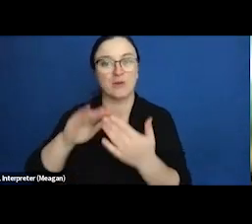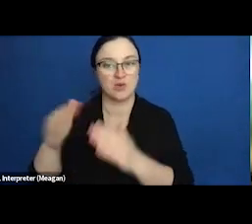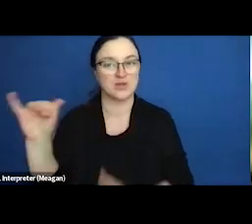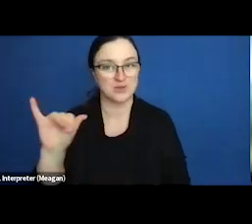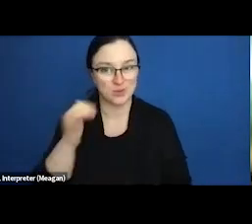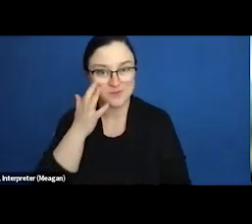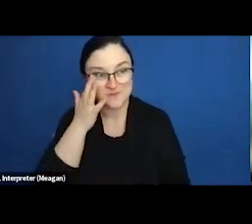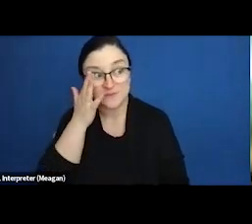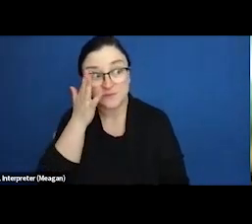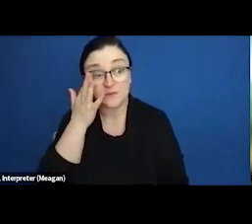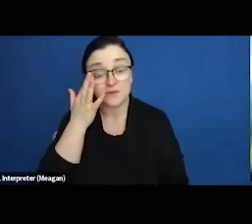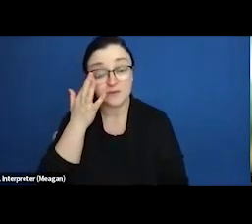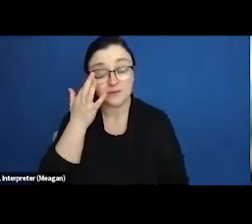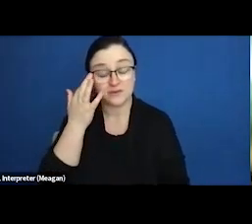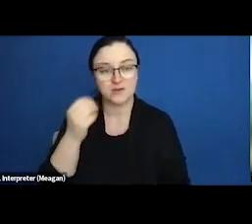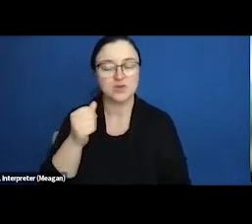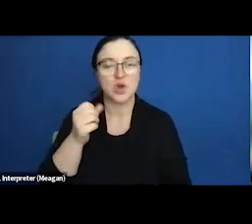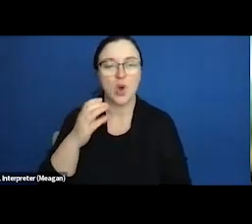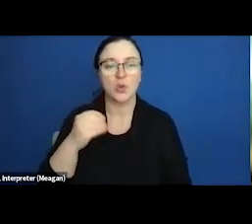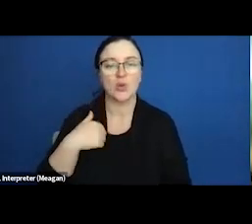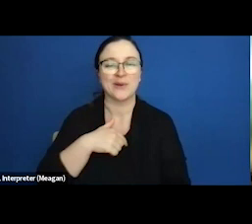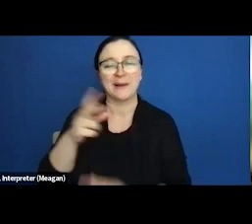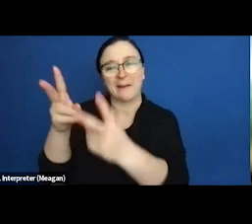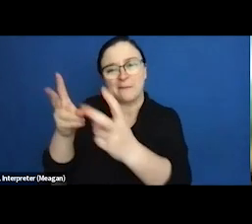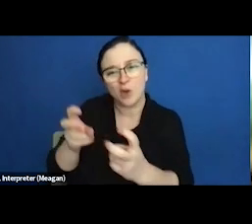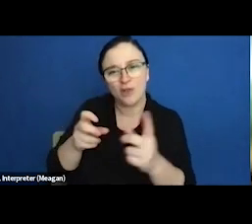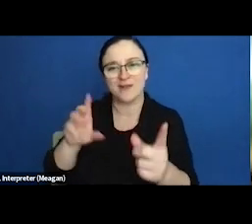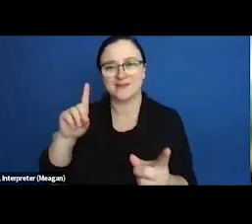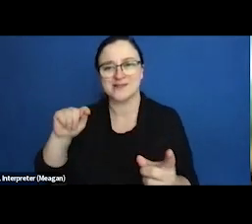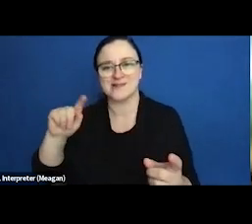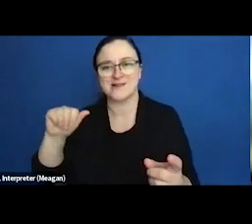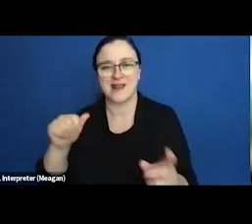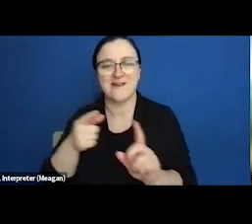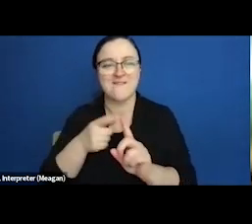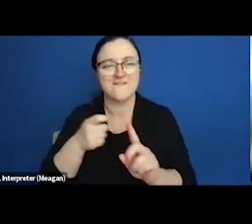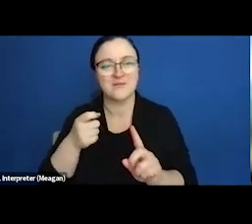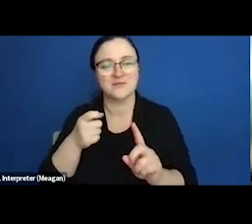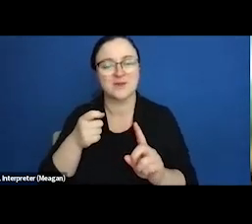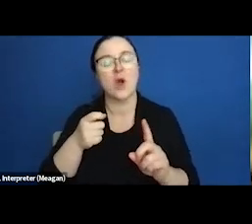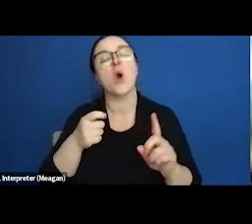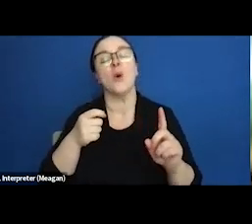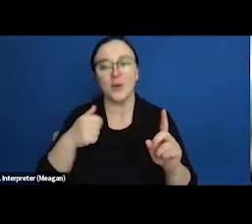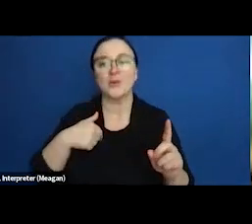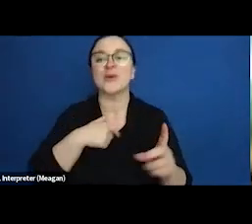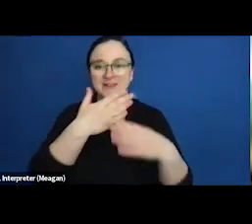So we kind of broke out this data piece into a couple of different sections because we know how important